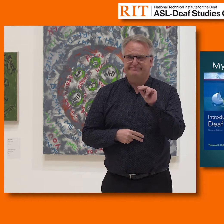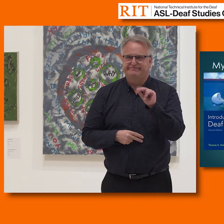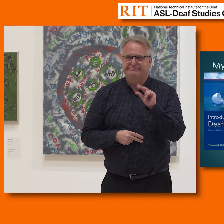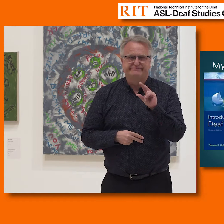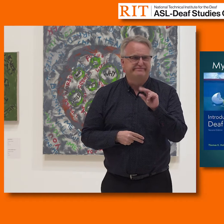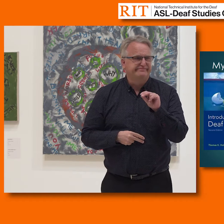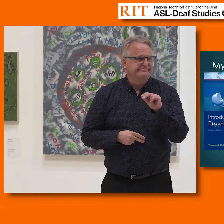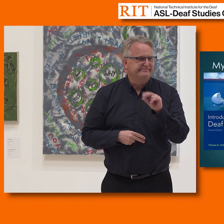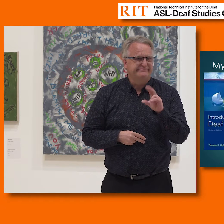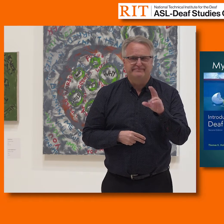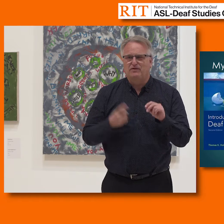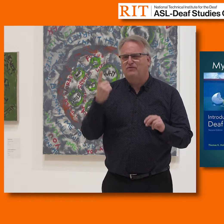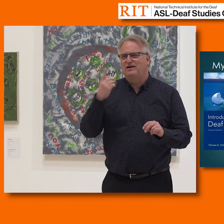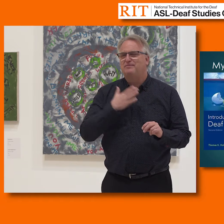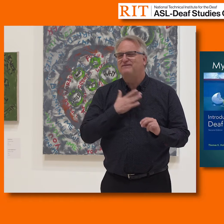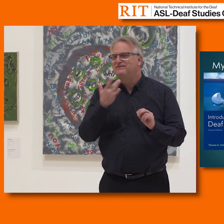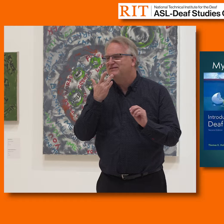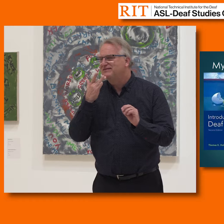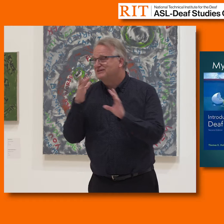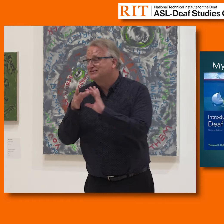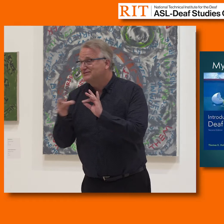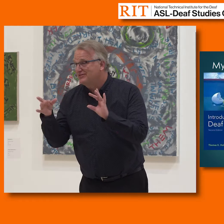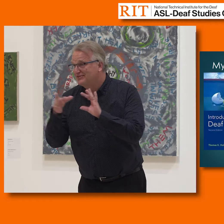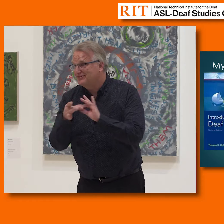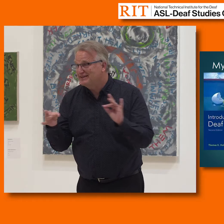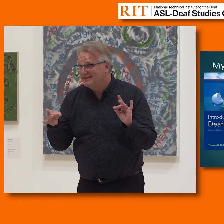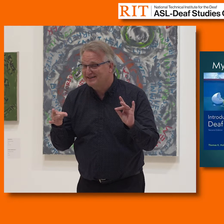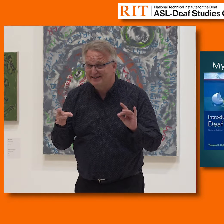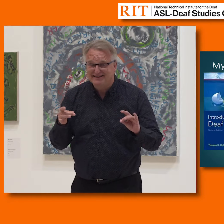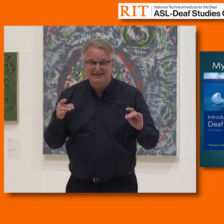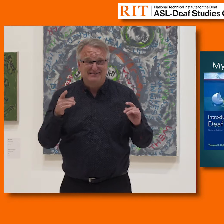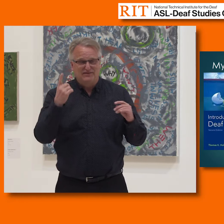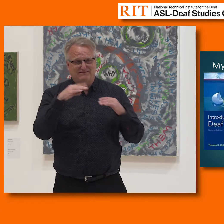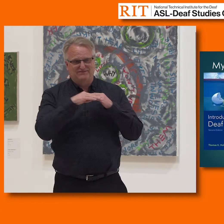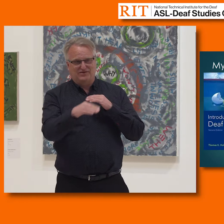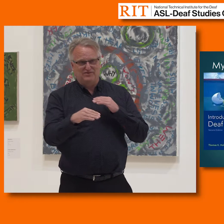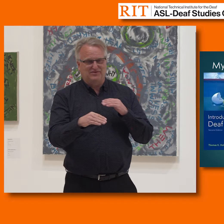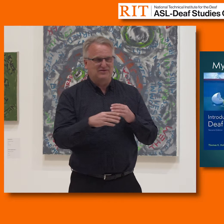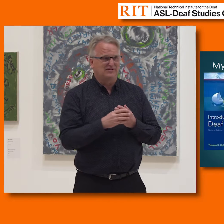There was a lot of friction that resulted. I mean, one of my favorite stories, if I can share,